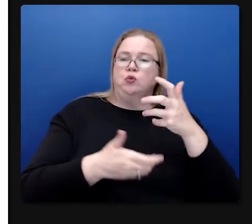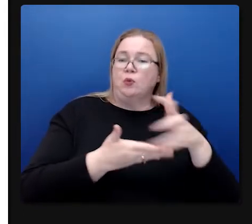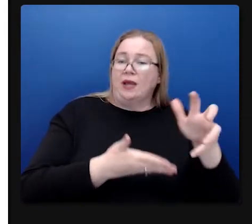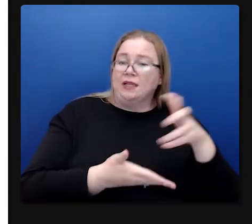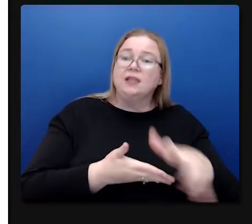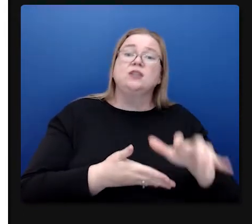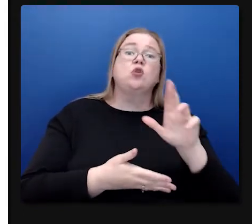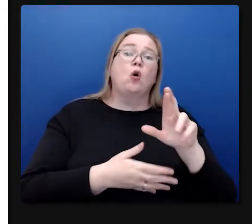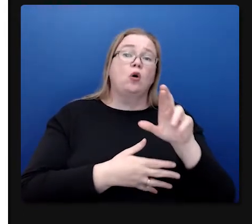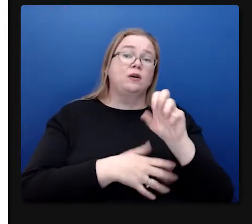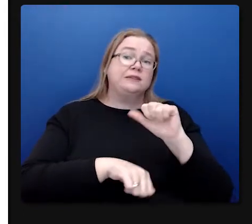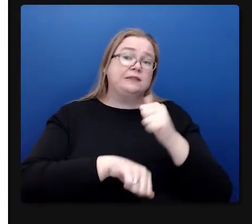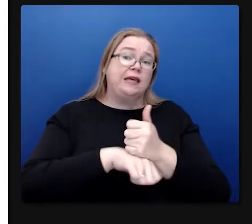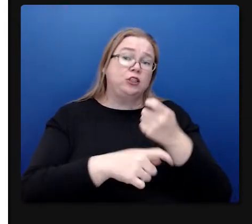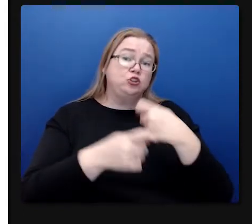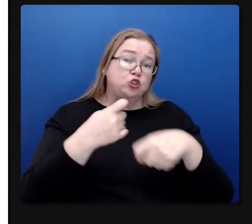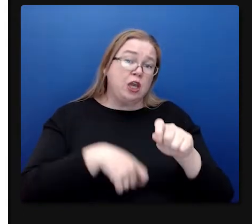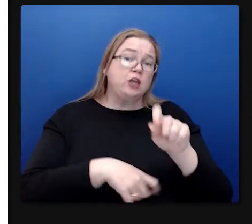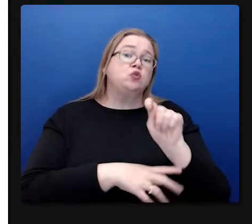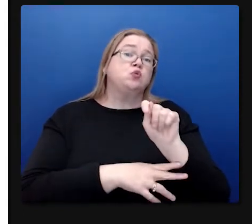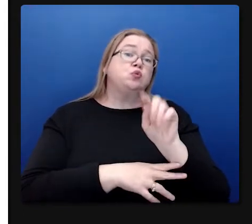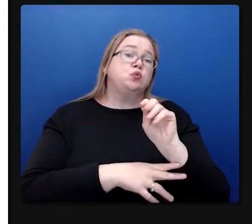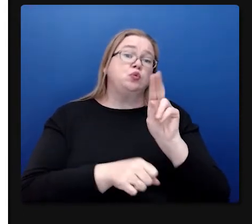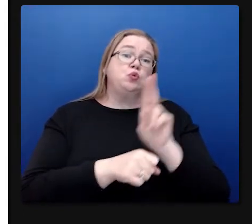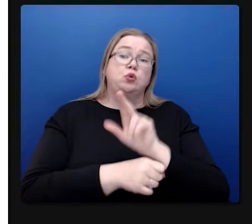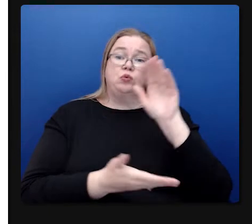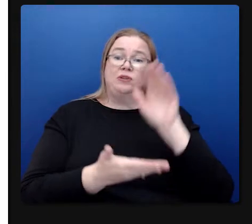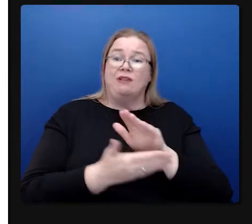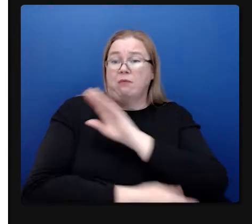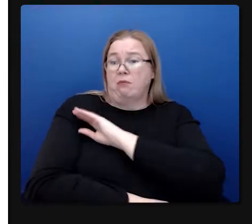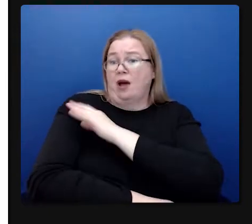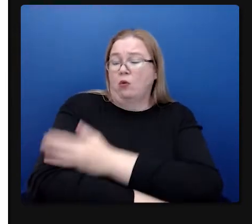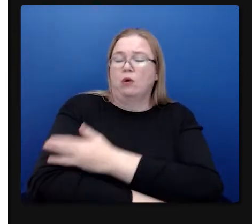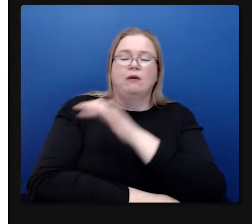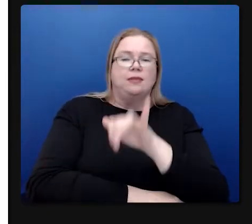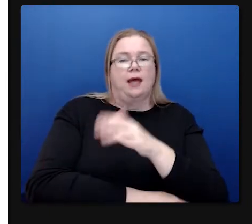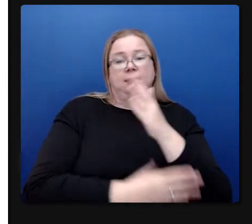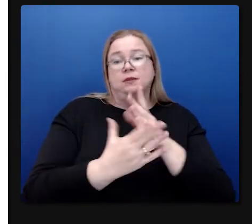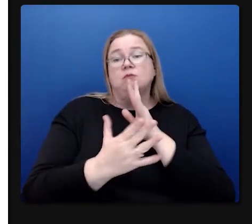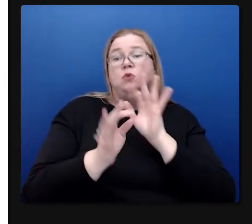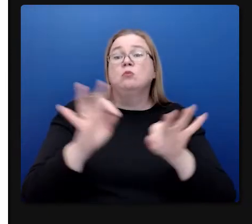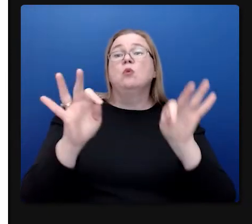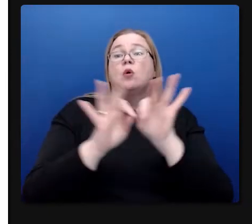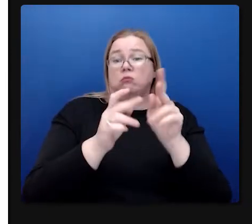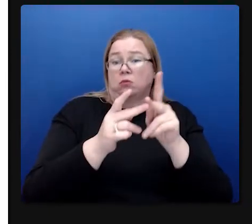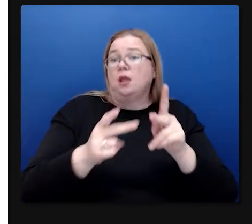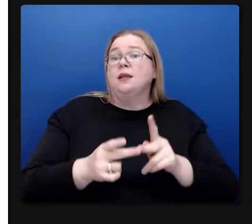or changing the settings in order to use less power. Those can be some really important places,